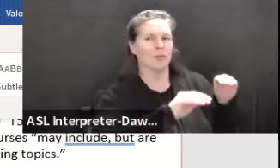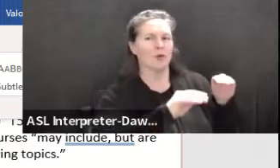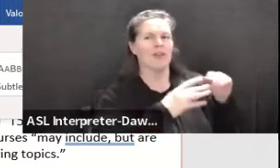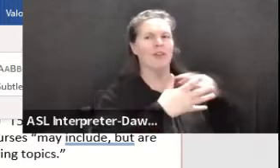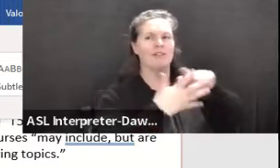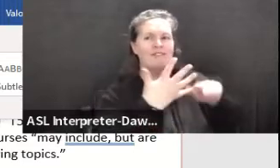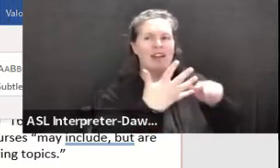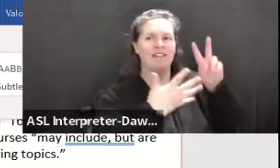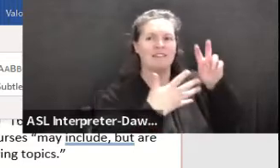[Ashley] Thank you.